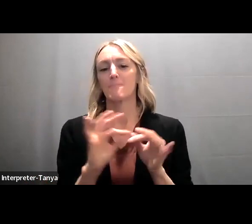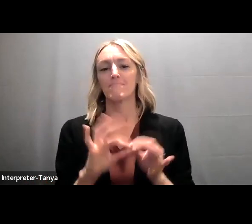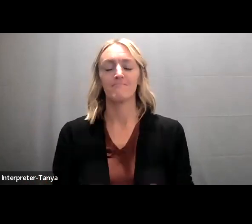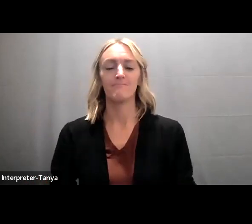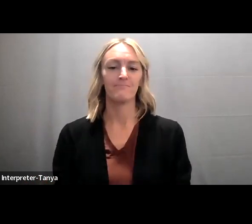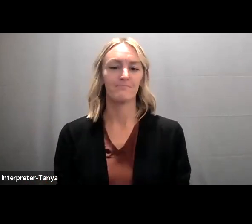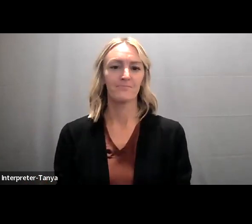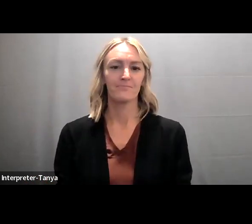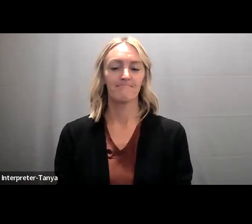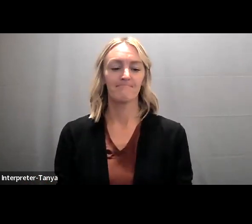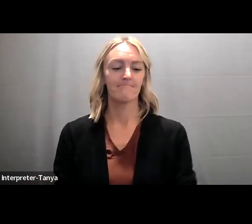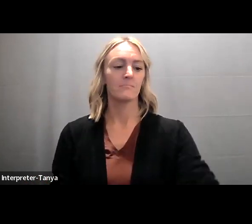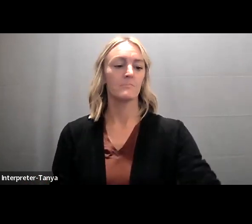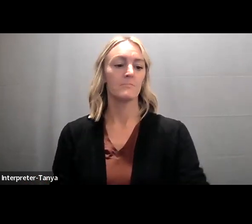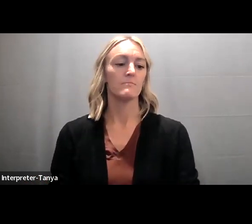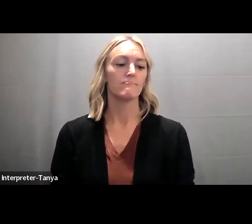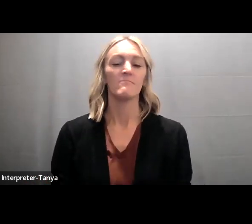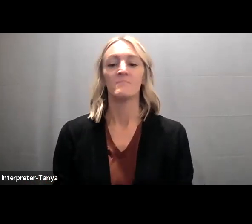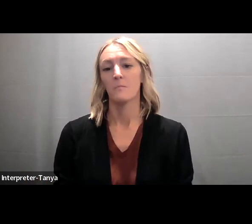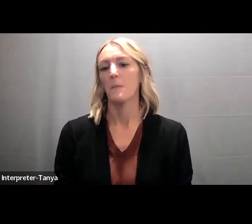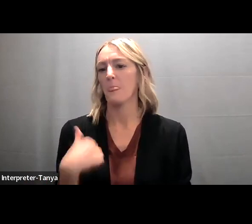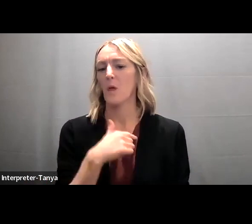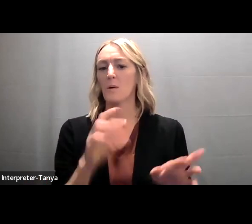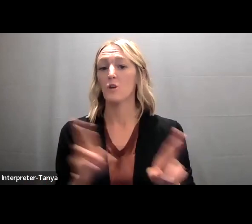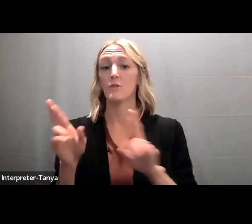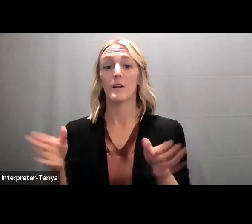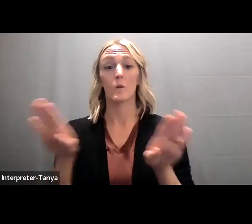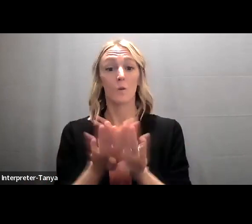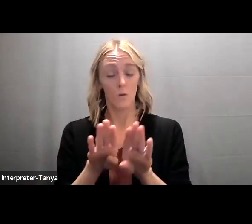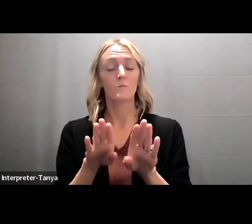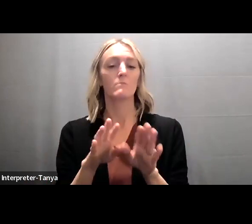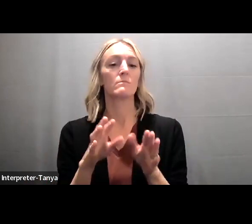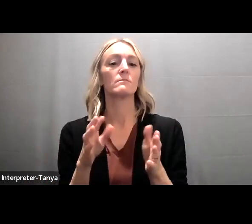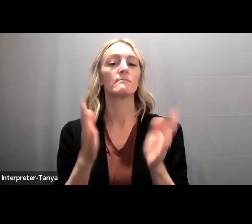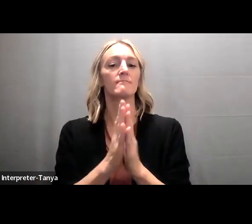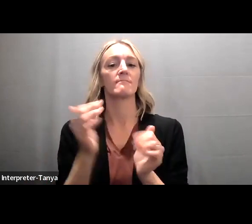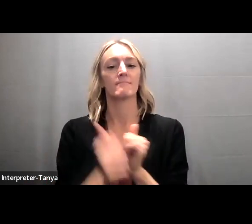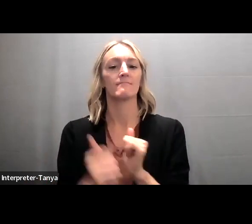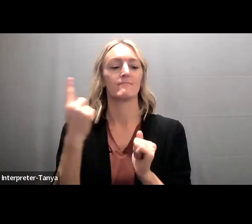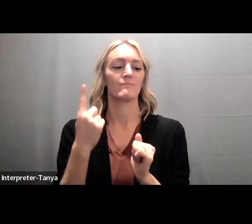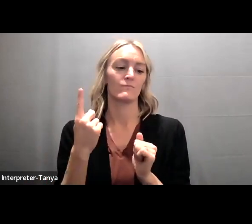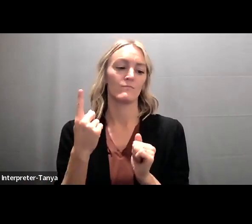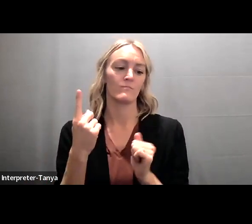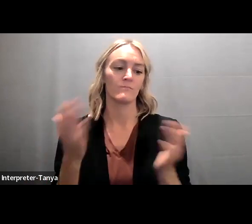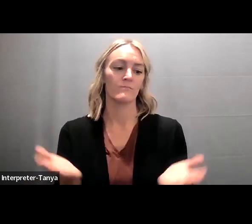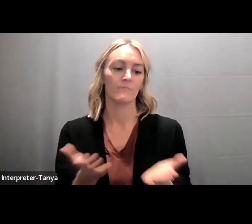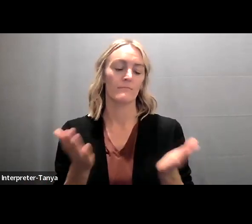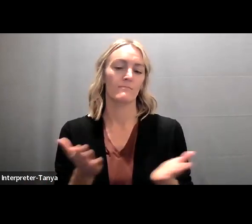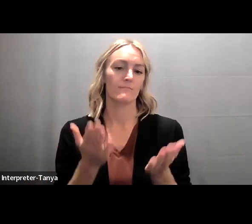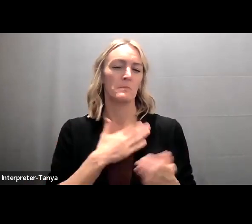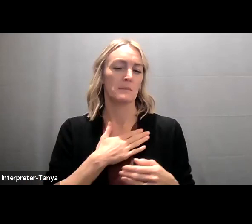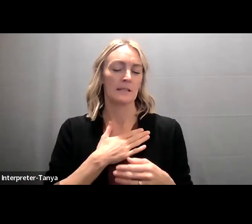As we're getting ready to close, I also want to the ask that everybody here take the evaluation.